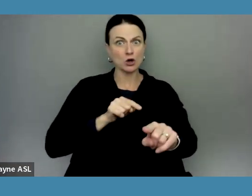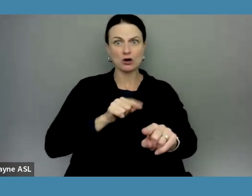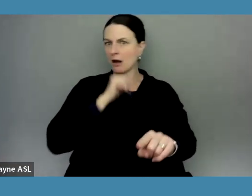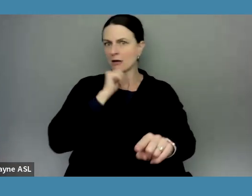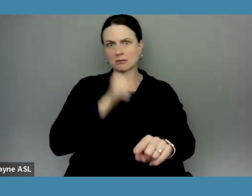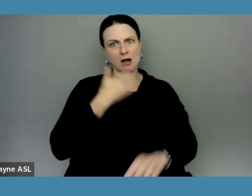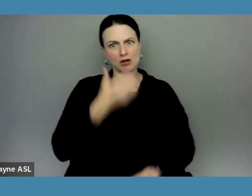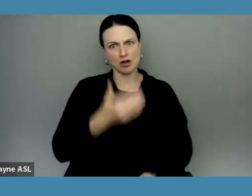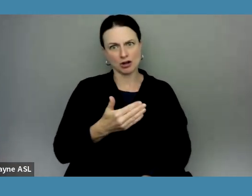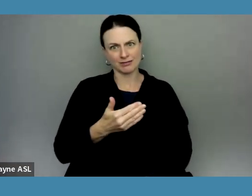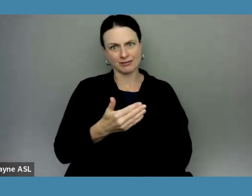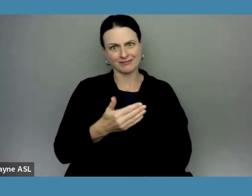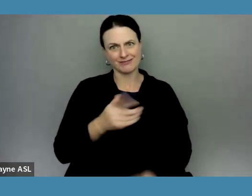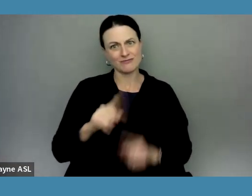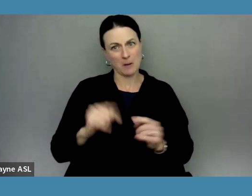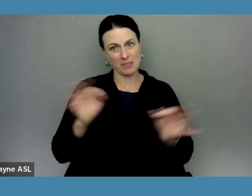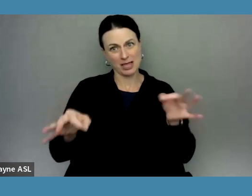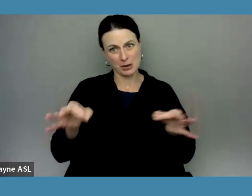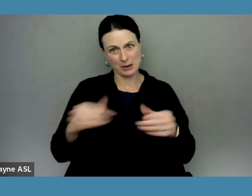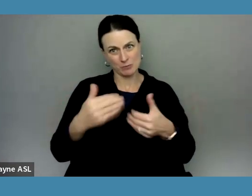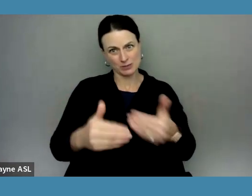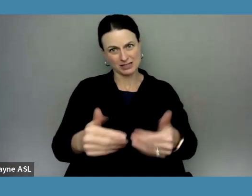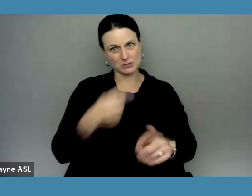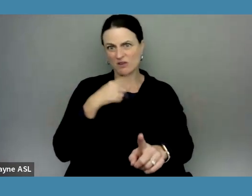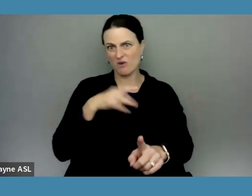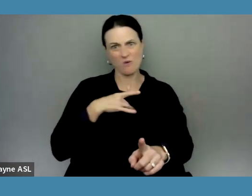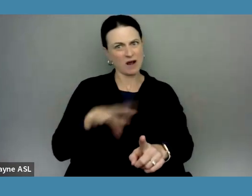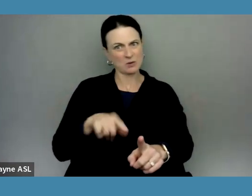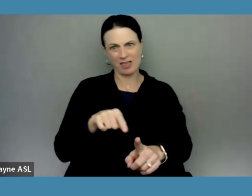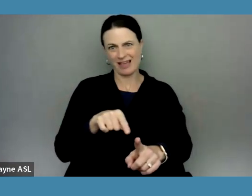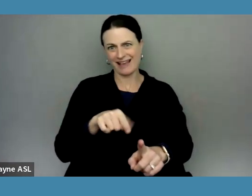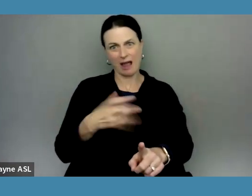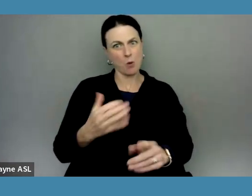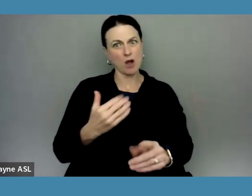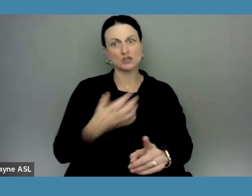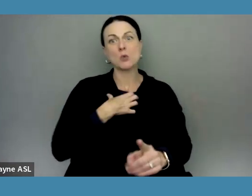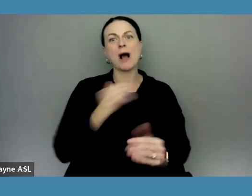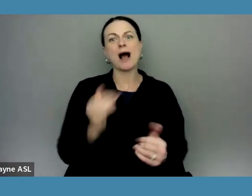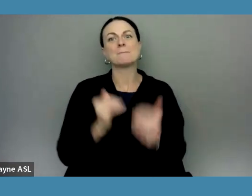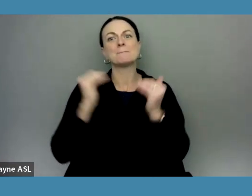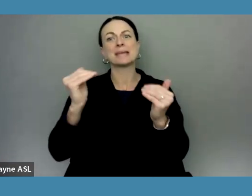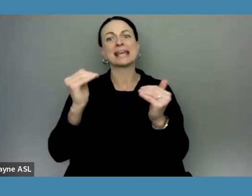from the fair hearing process and you want to appeal it up to state court.